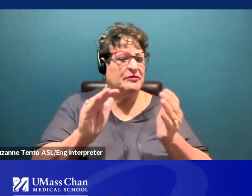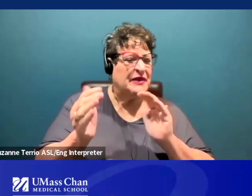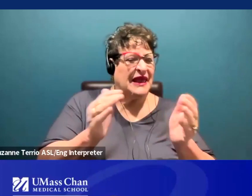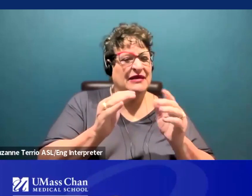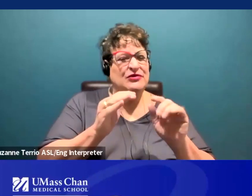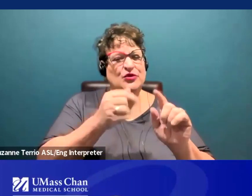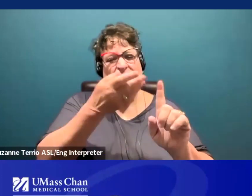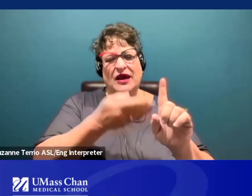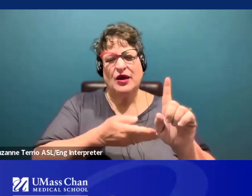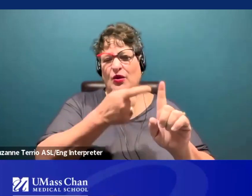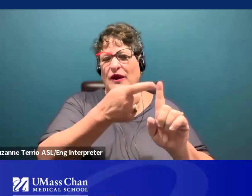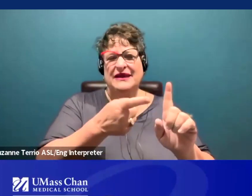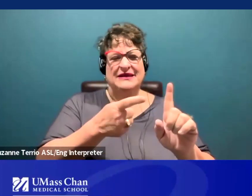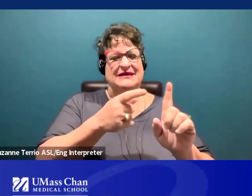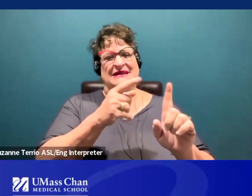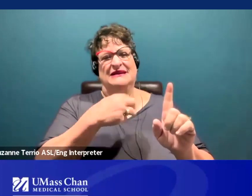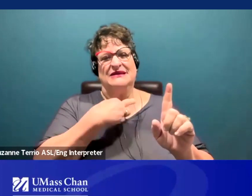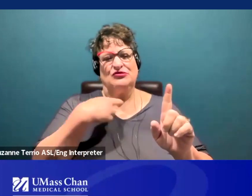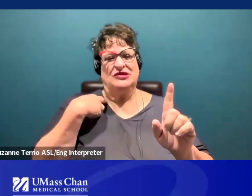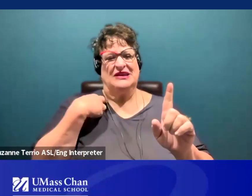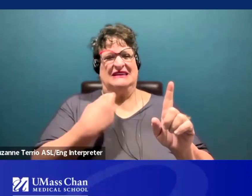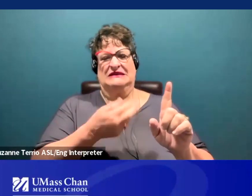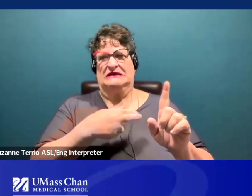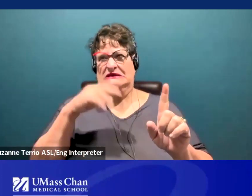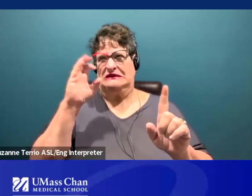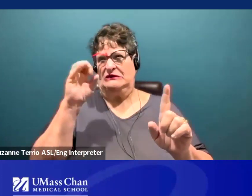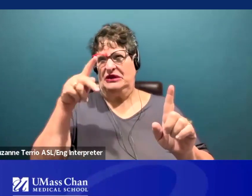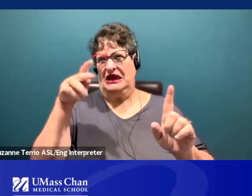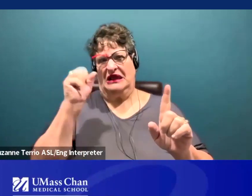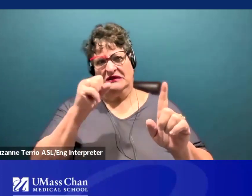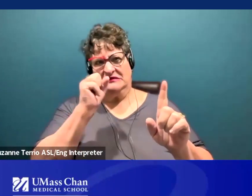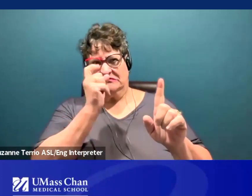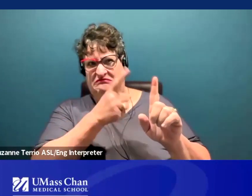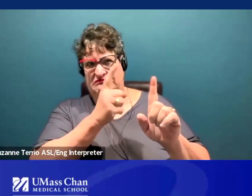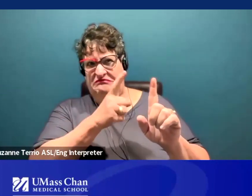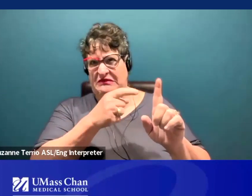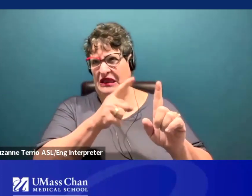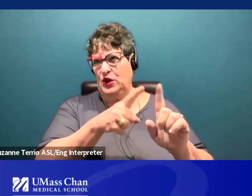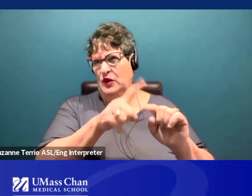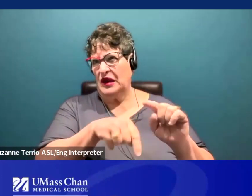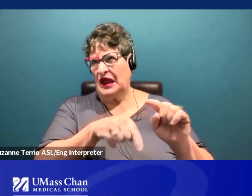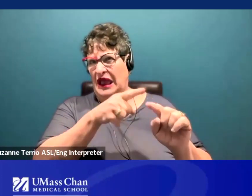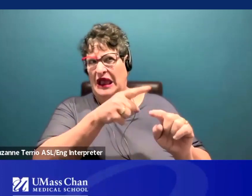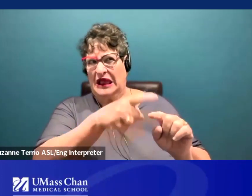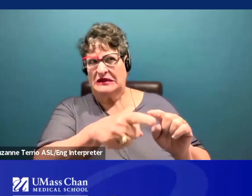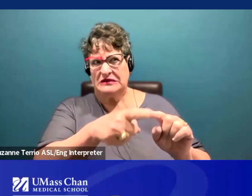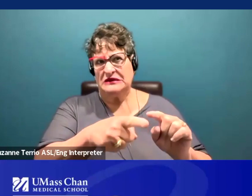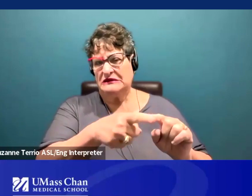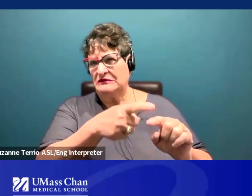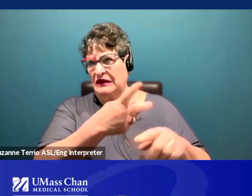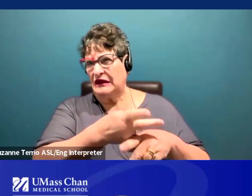saying the client can't parent without CPS's help long term? For example, this person has a client with